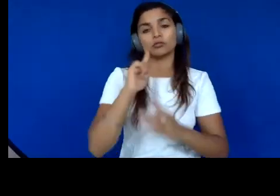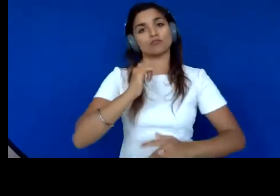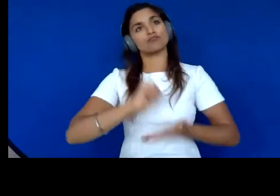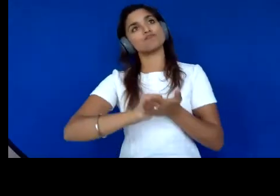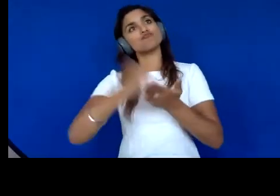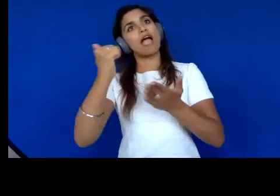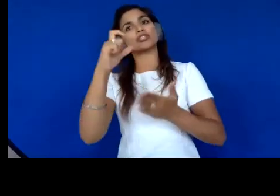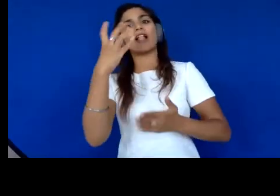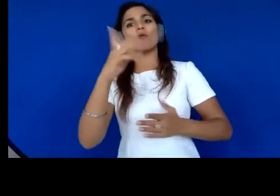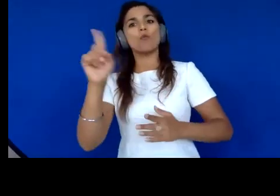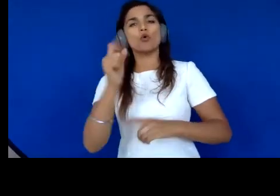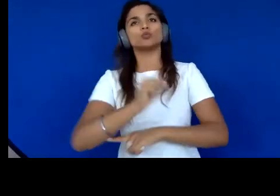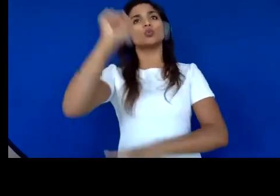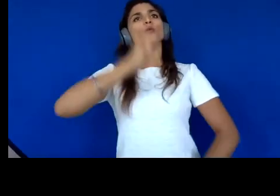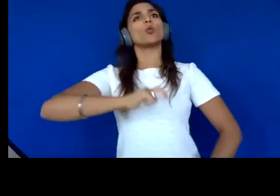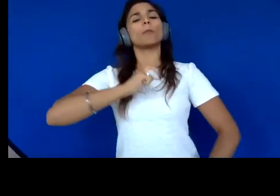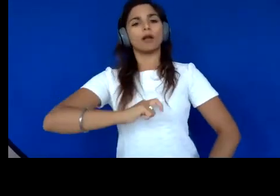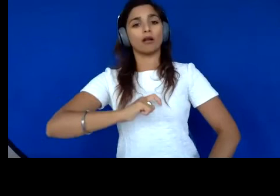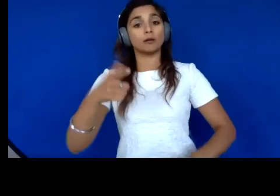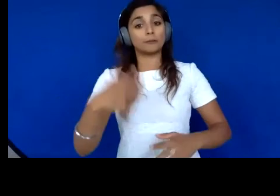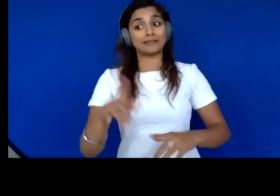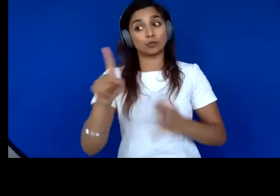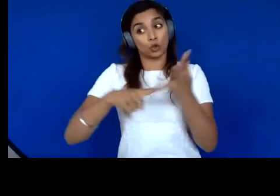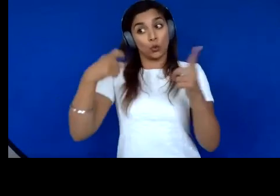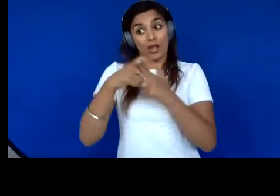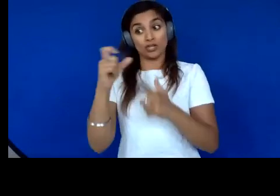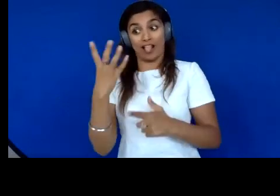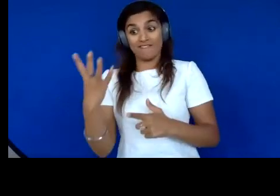game the UK broadcast her widespread critical and public acclaim which was